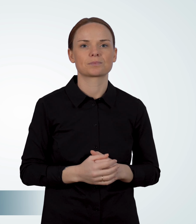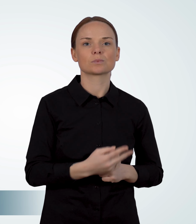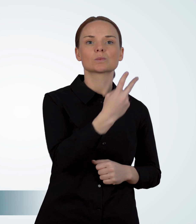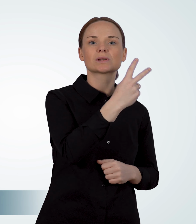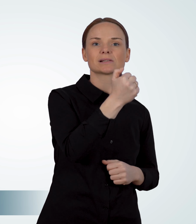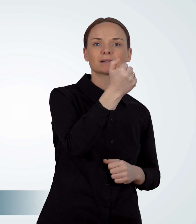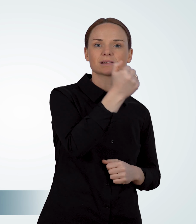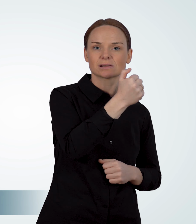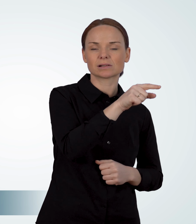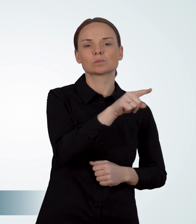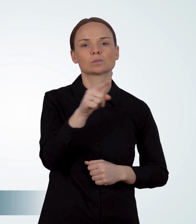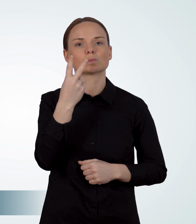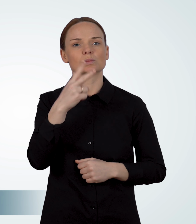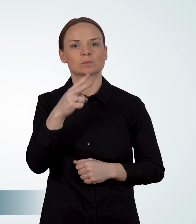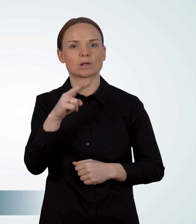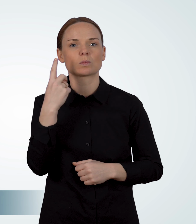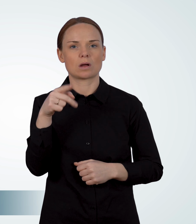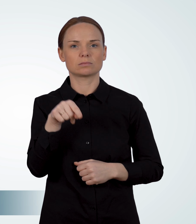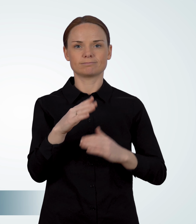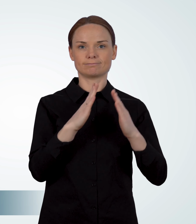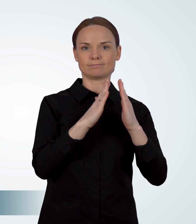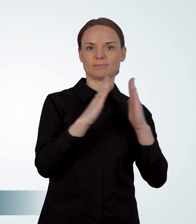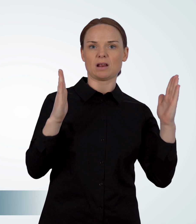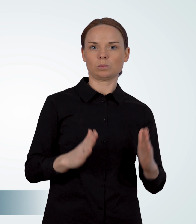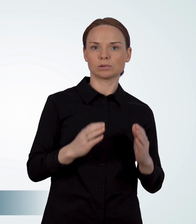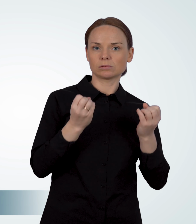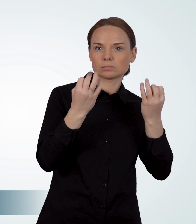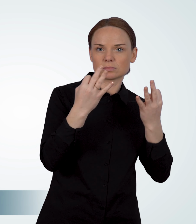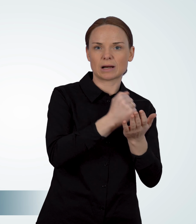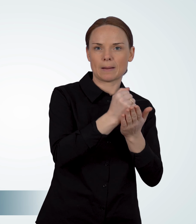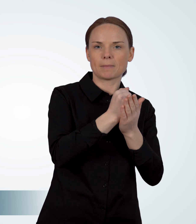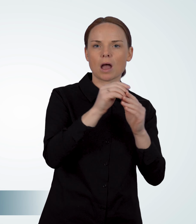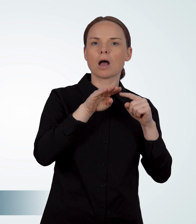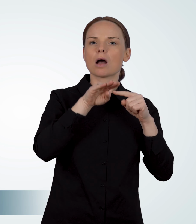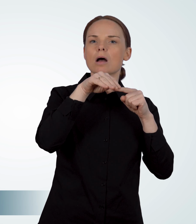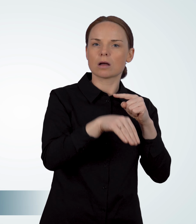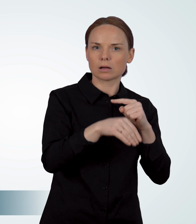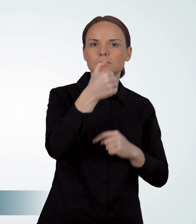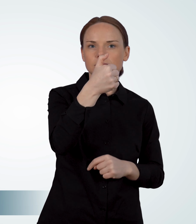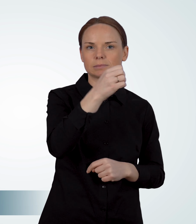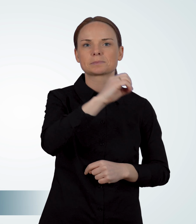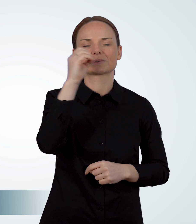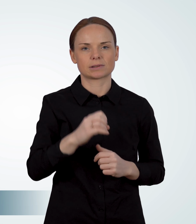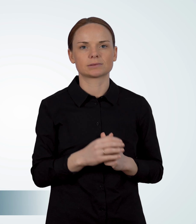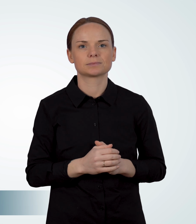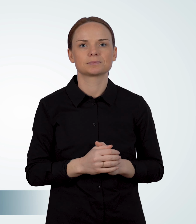However, severe overcrowding decreased by 6% between 2016 and 2021.